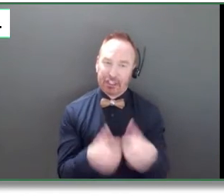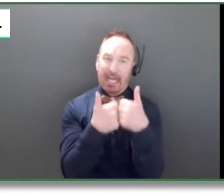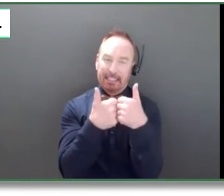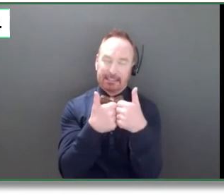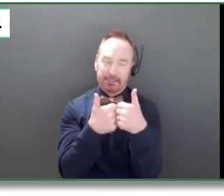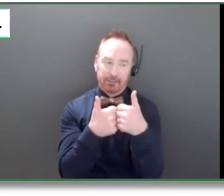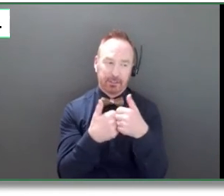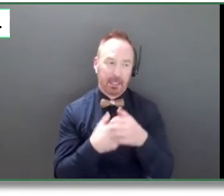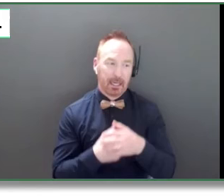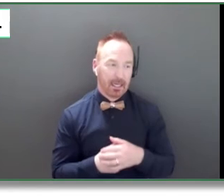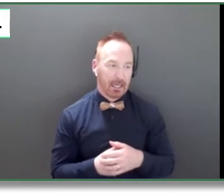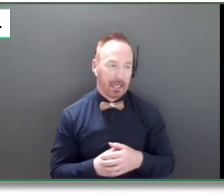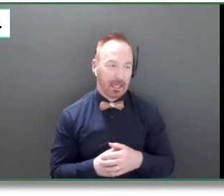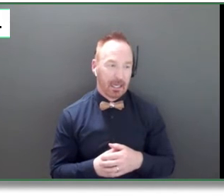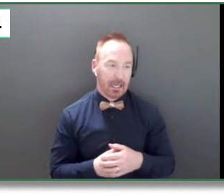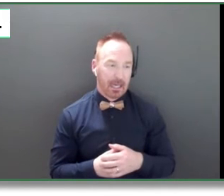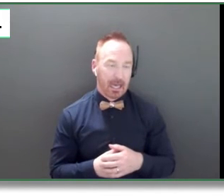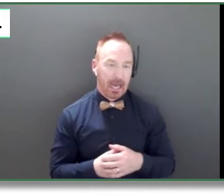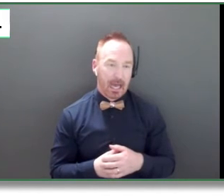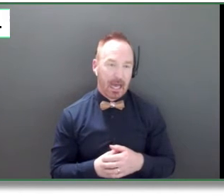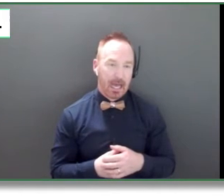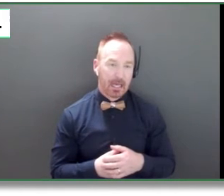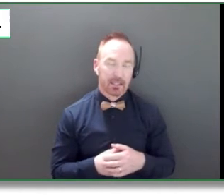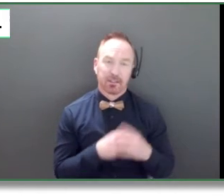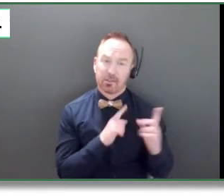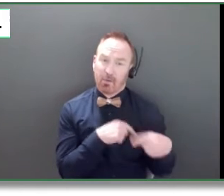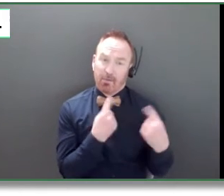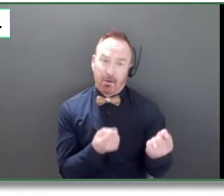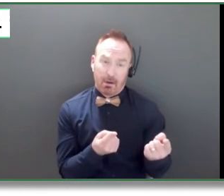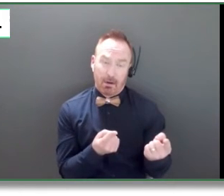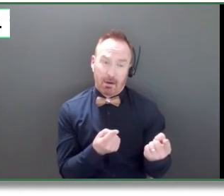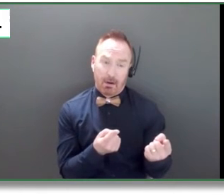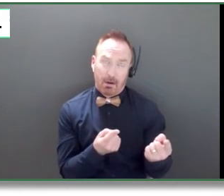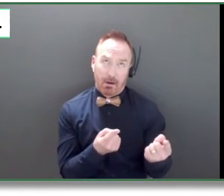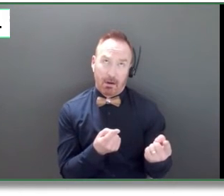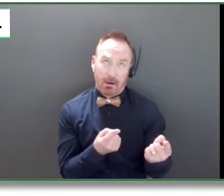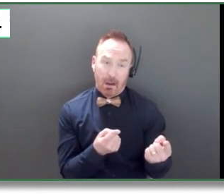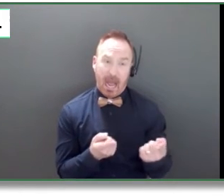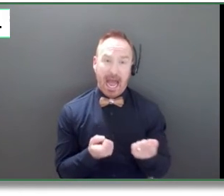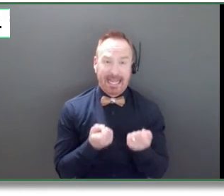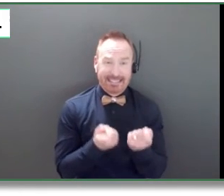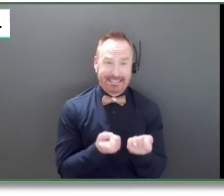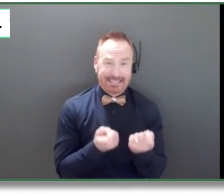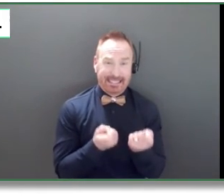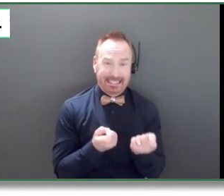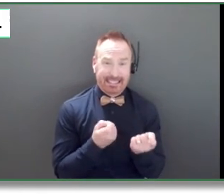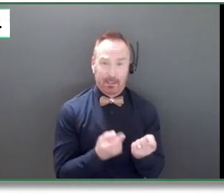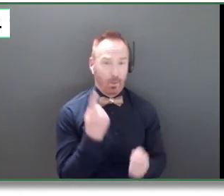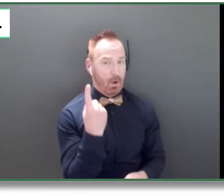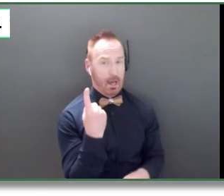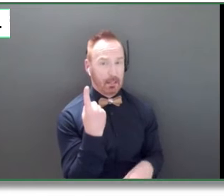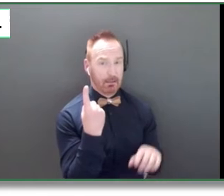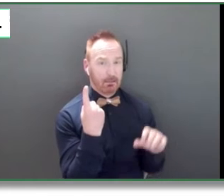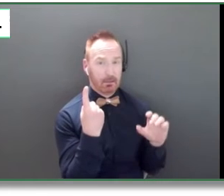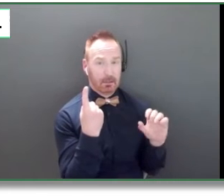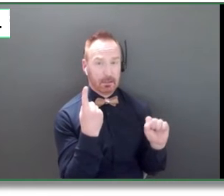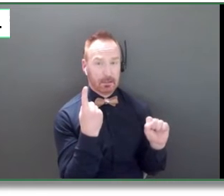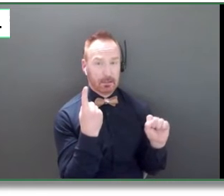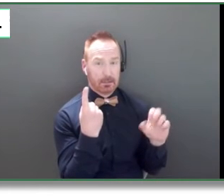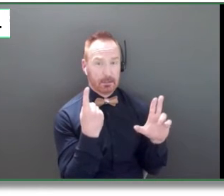uh so far I've only skied at Sunshine Village and I know